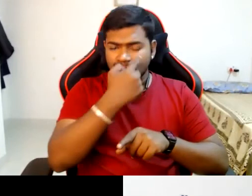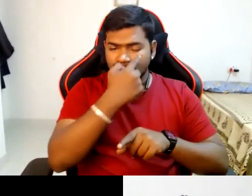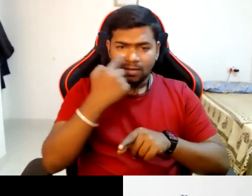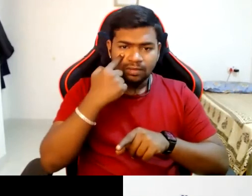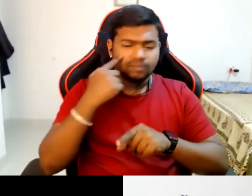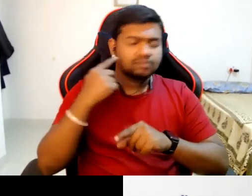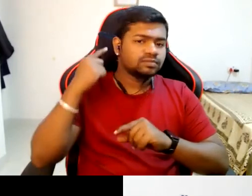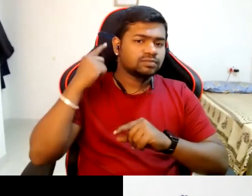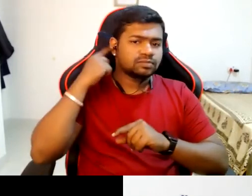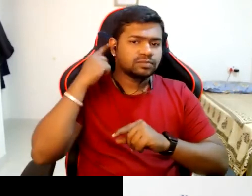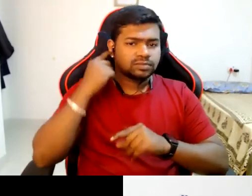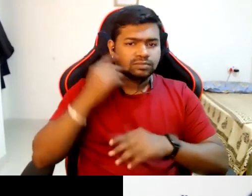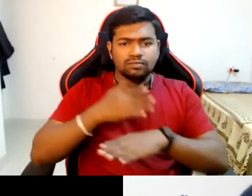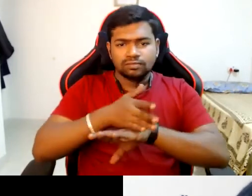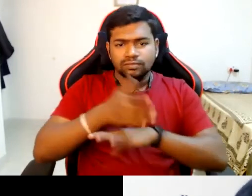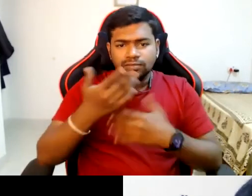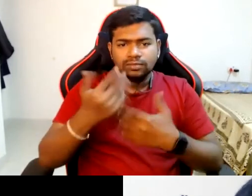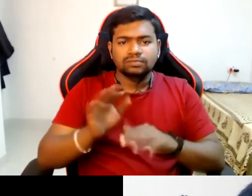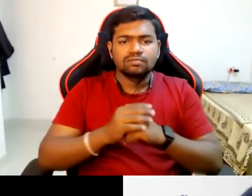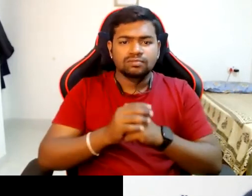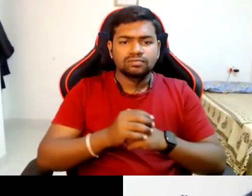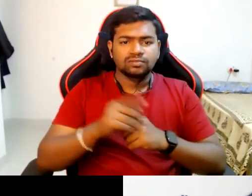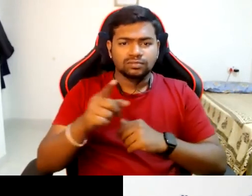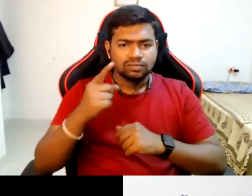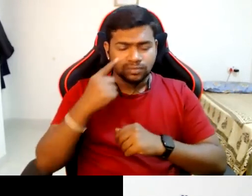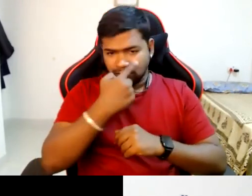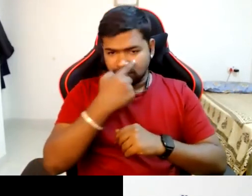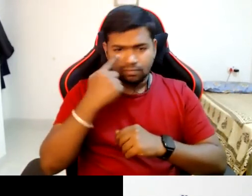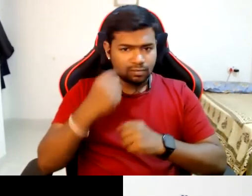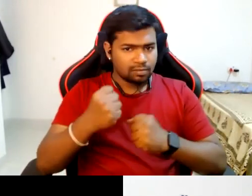So overnight I got very high power in the eyes